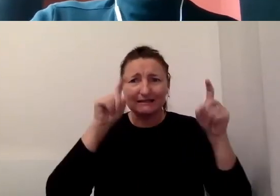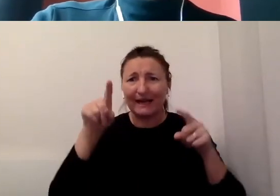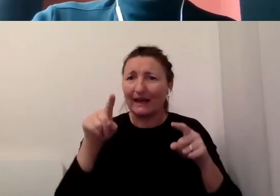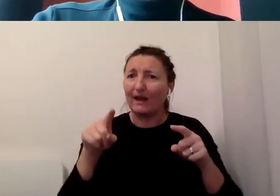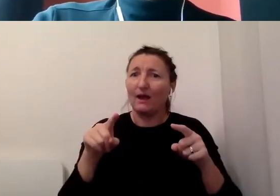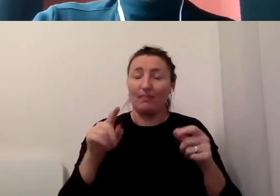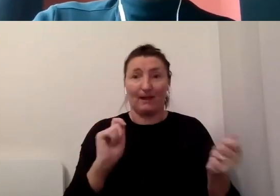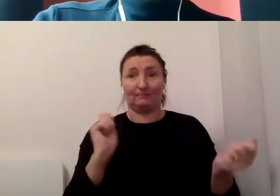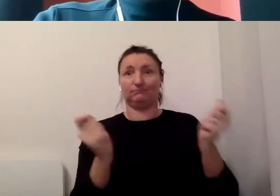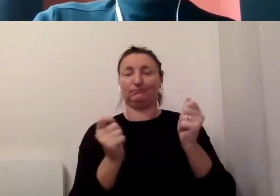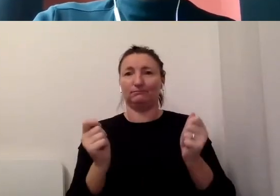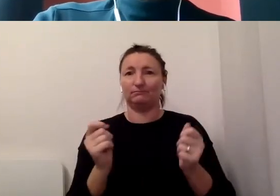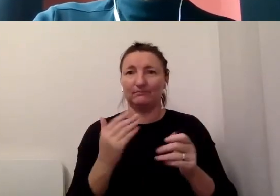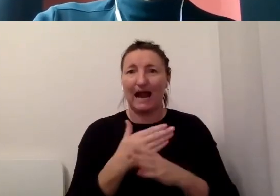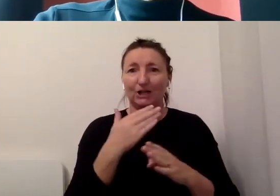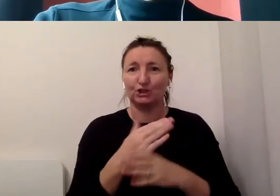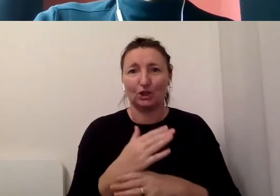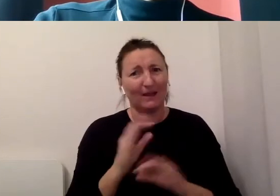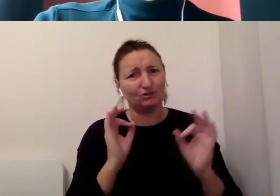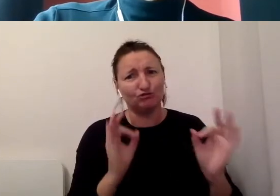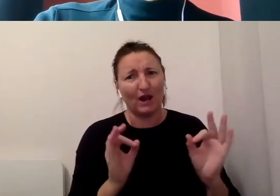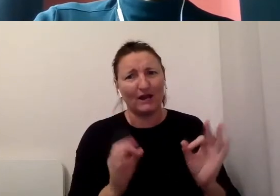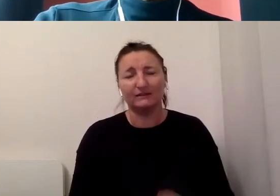So what about you Joy, do you want to tell a bit more about yours?